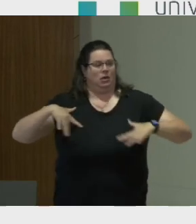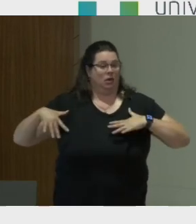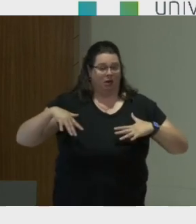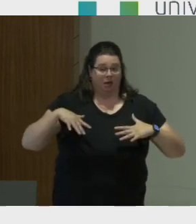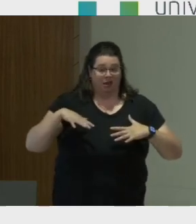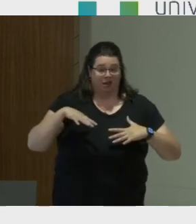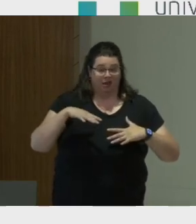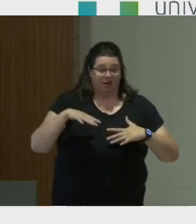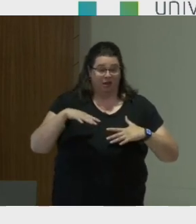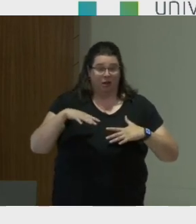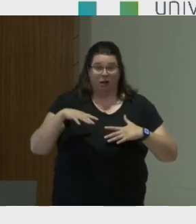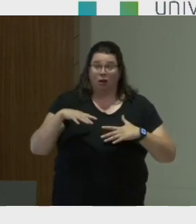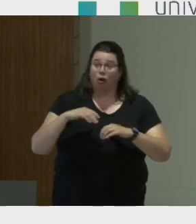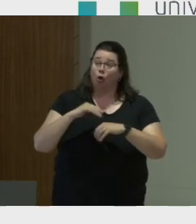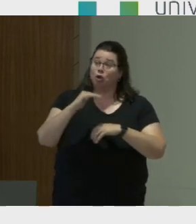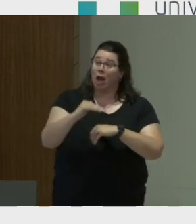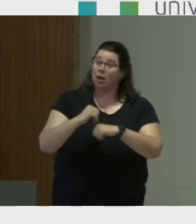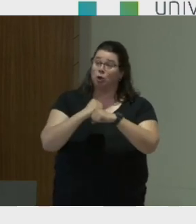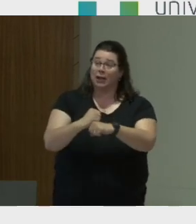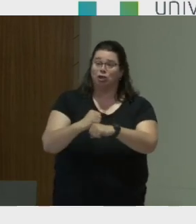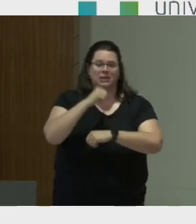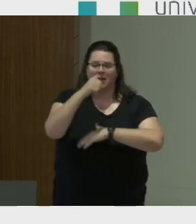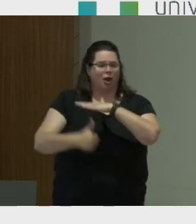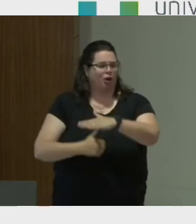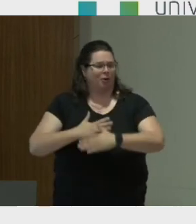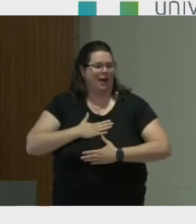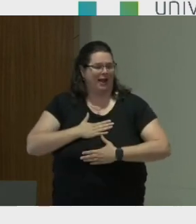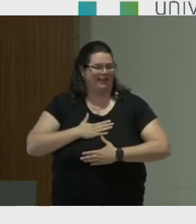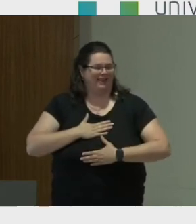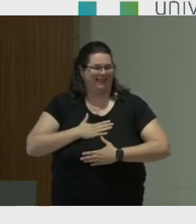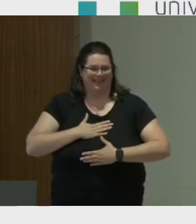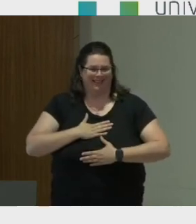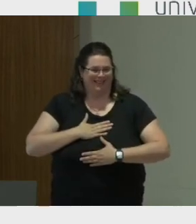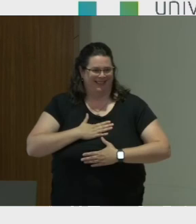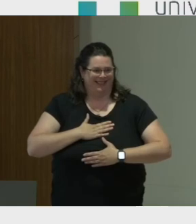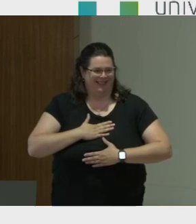in another institution than the care for that sub population.